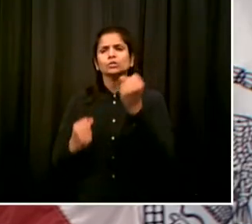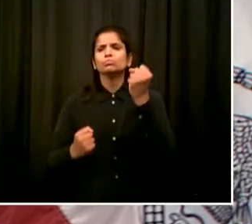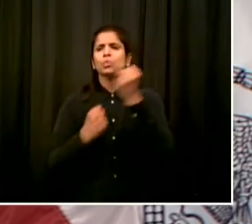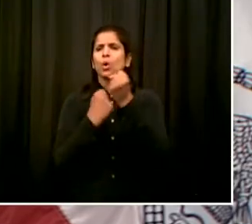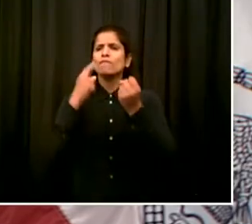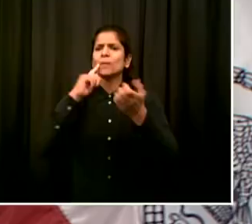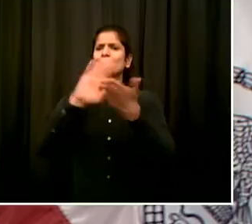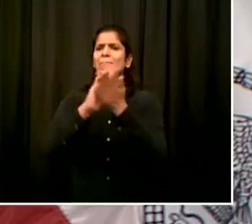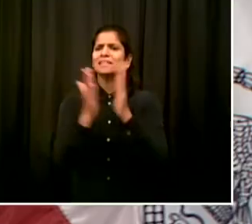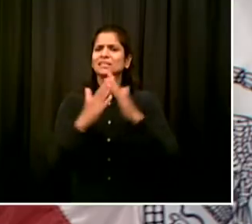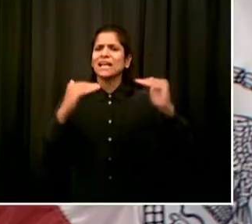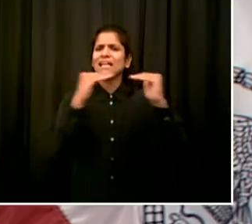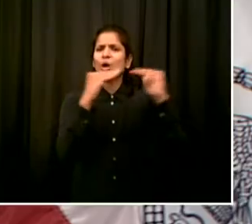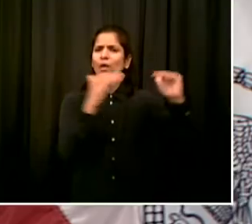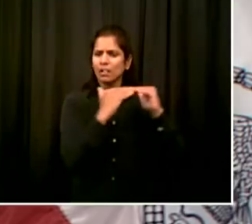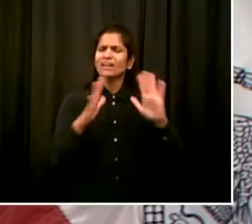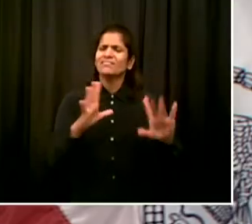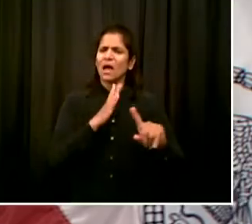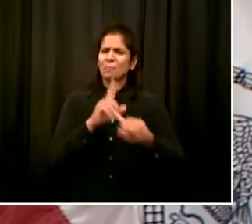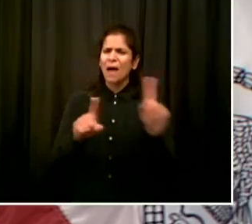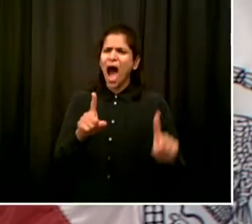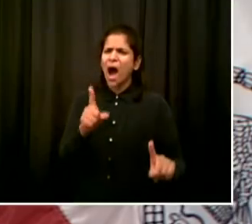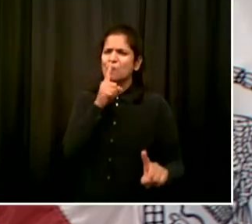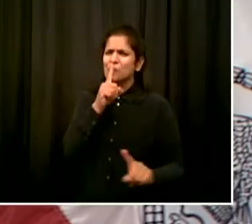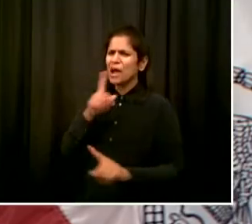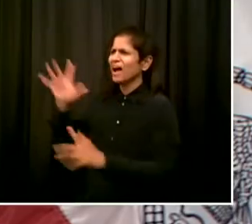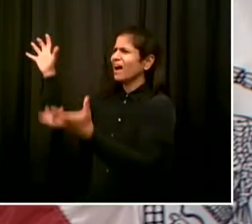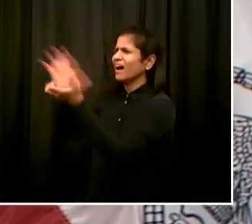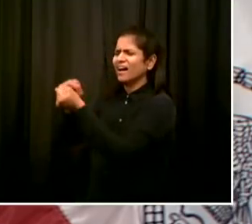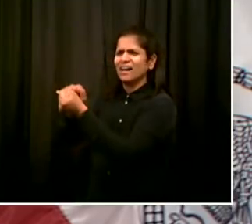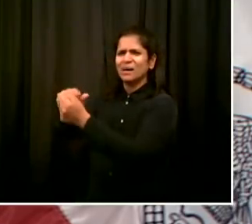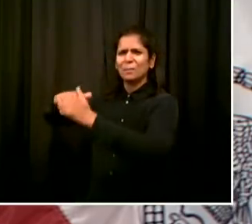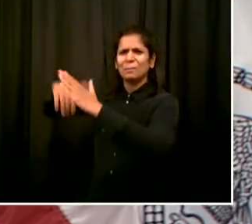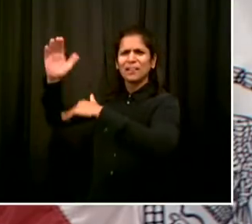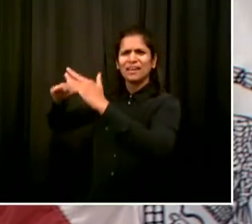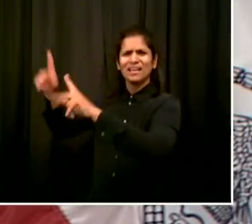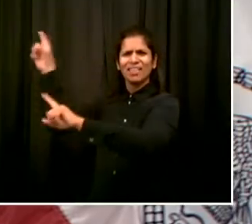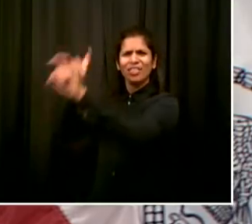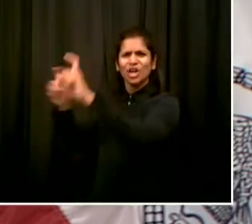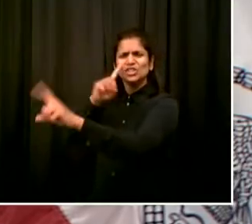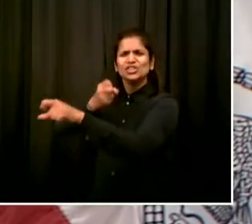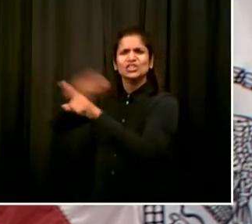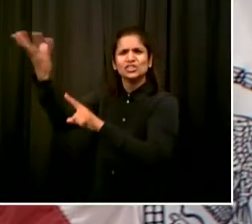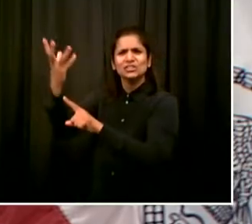PLEASE OFFICER INGRTEAINTG THEIR OWN MOVEMENT. A PROTESTER THAT WRITES NASTY VALIPHD RASES ON A PUBLIC